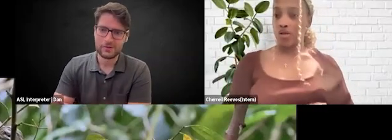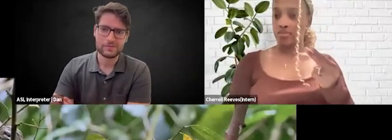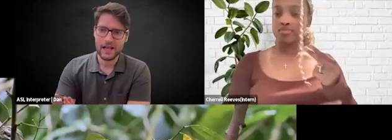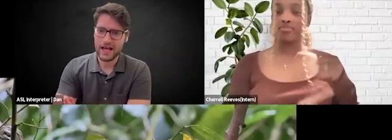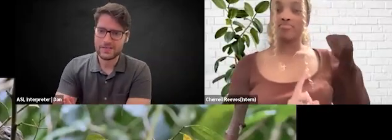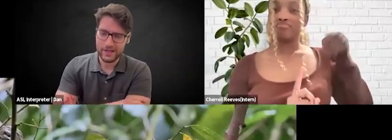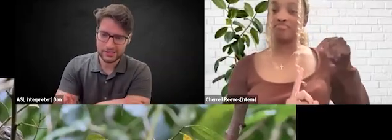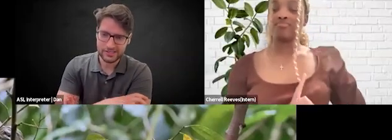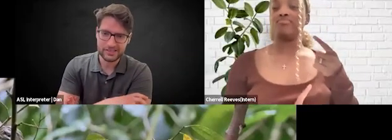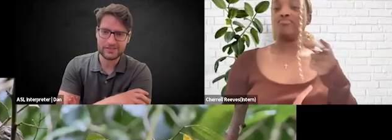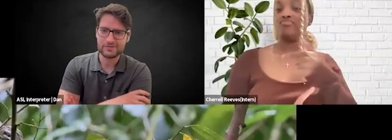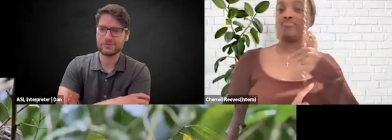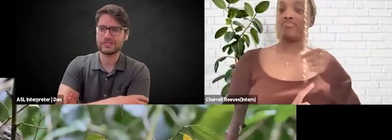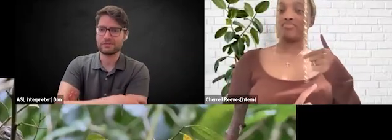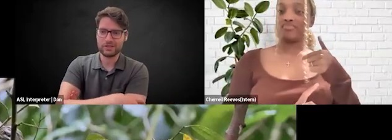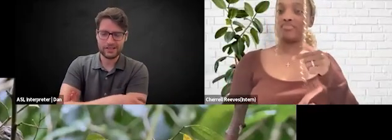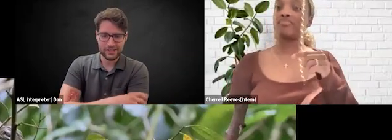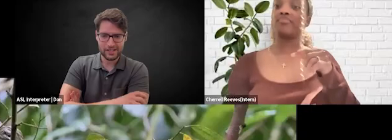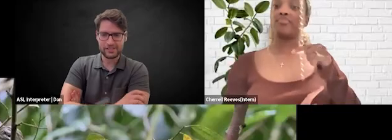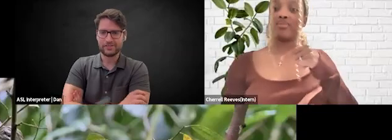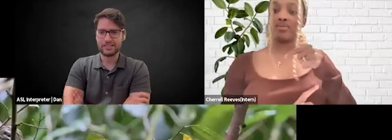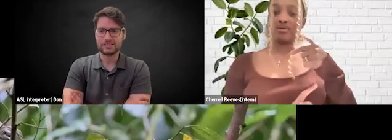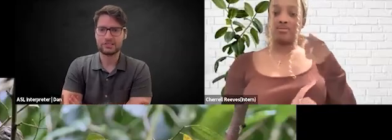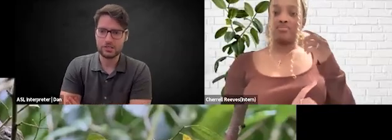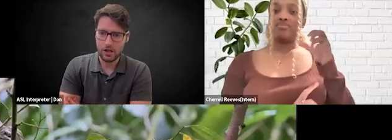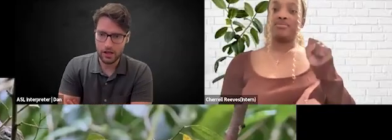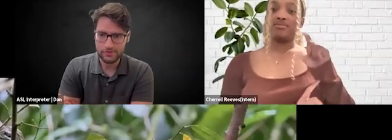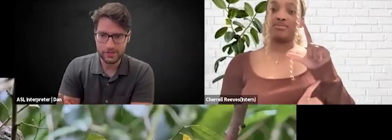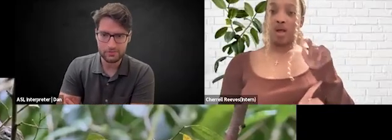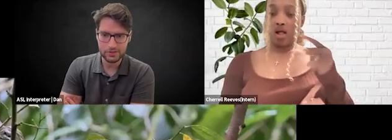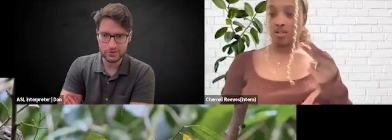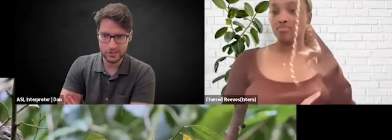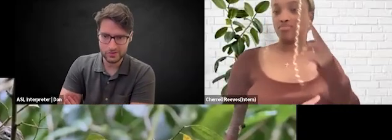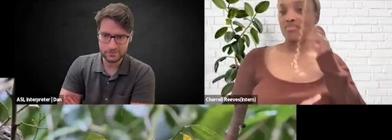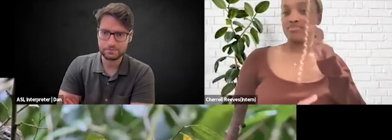So as mentioned, what we typically think of is a sloth for that blue zone.